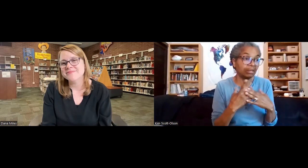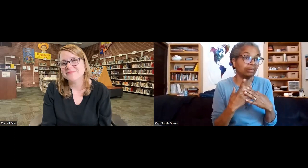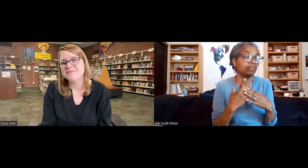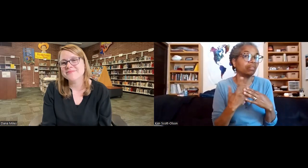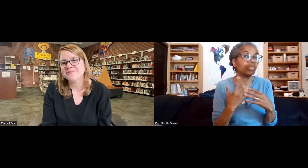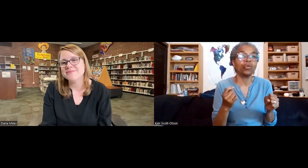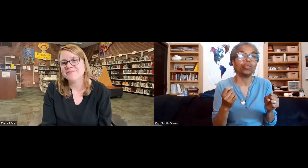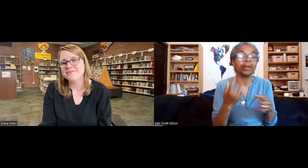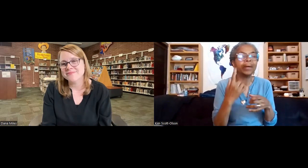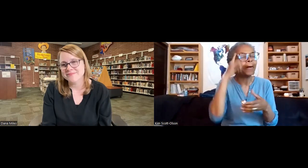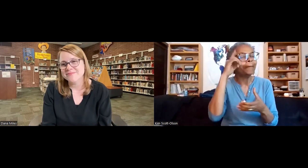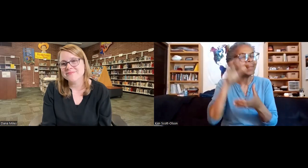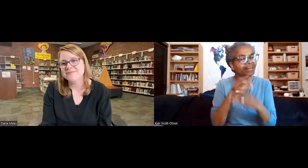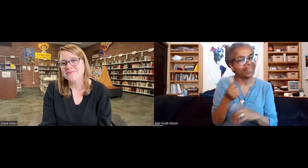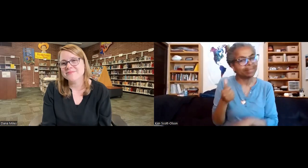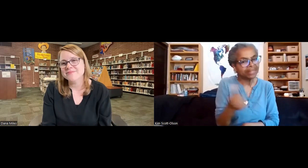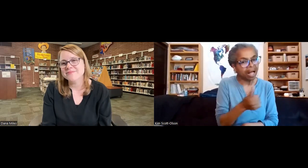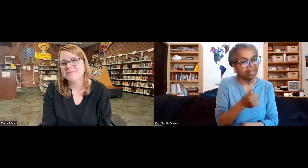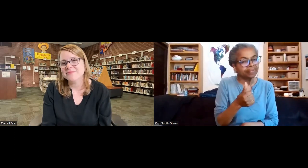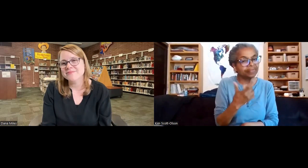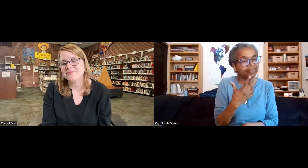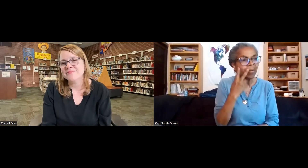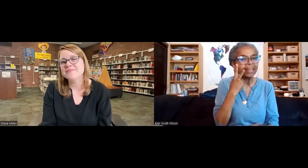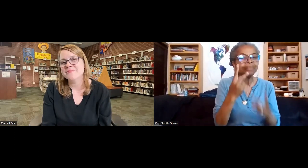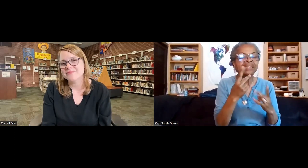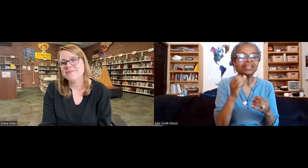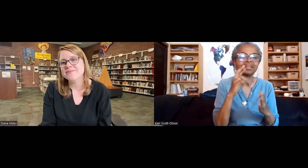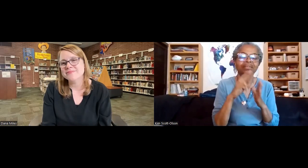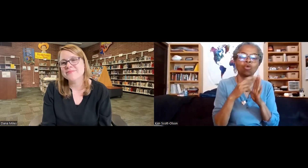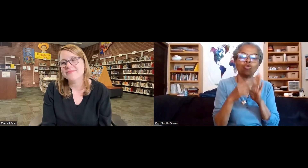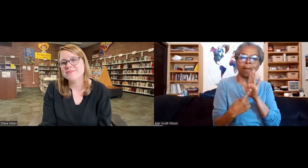Also their ability to read, and to believe in themselves.